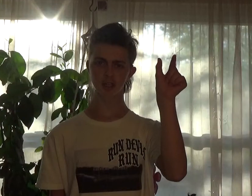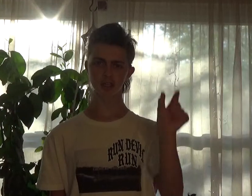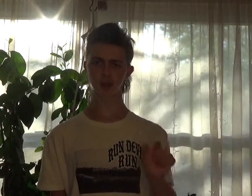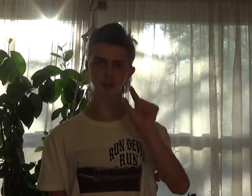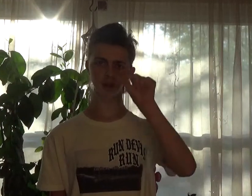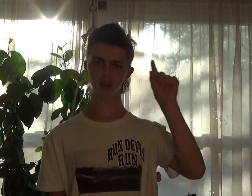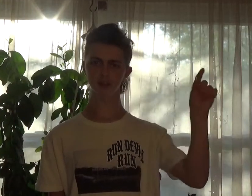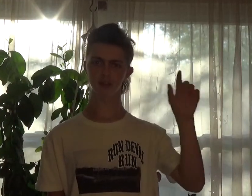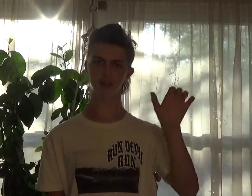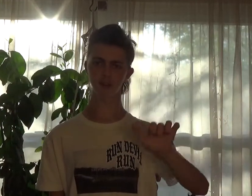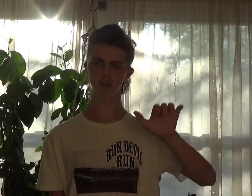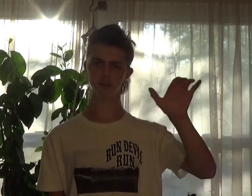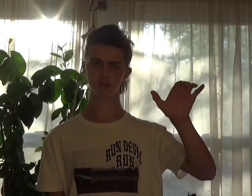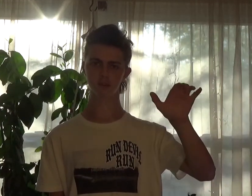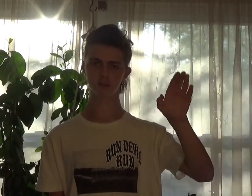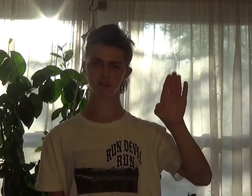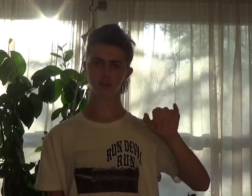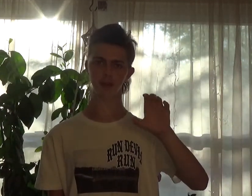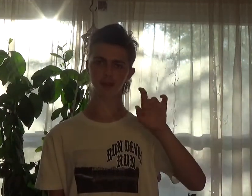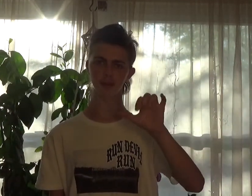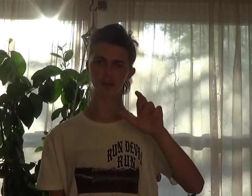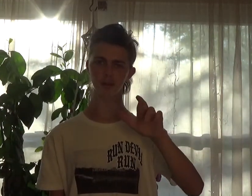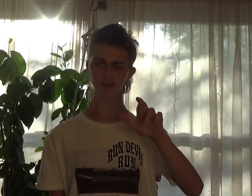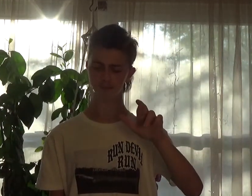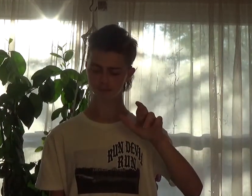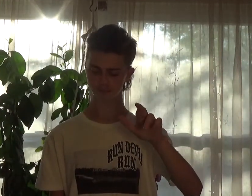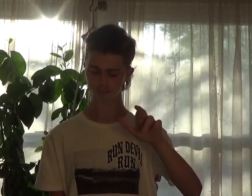"Golgotha Hill" by Crowder